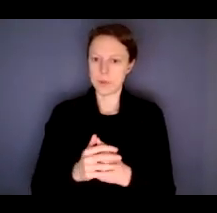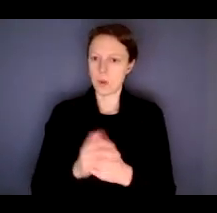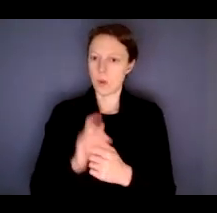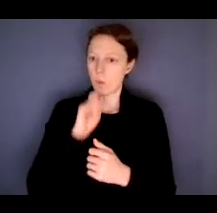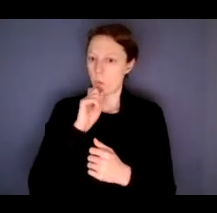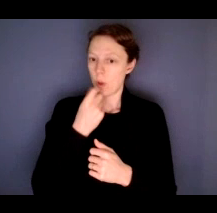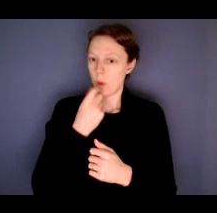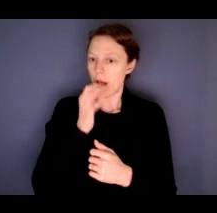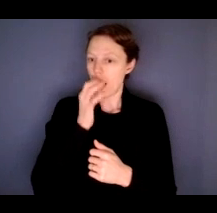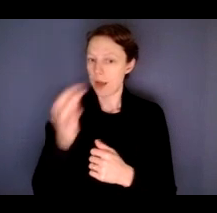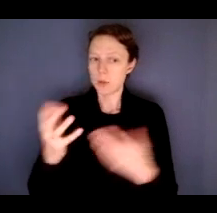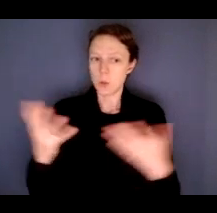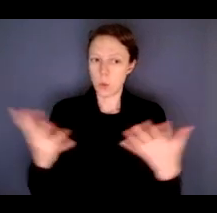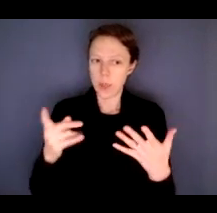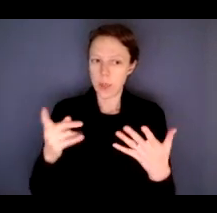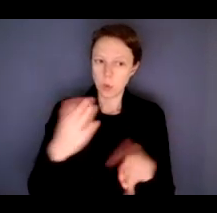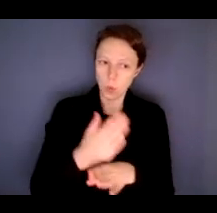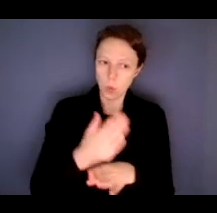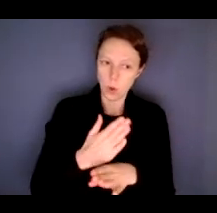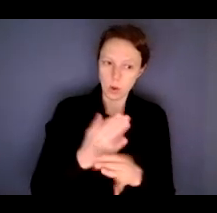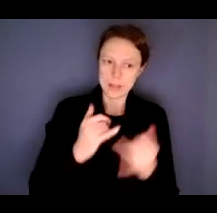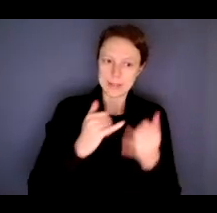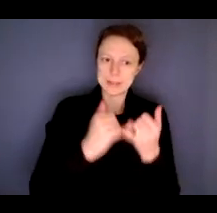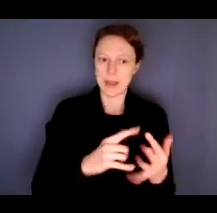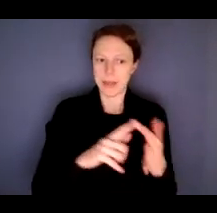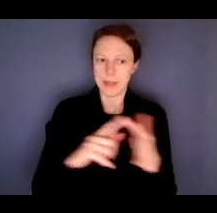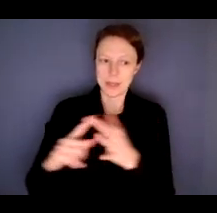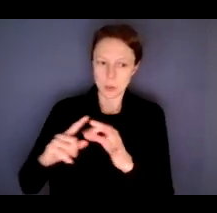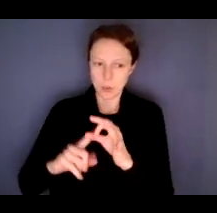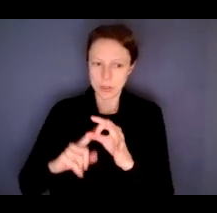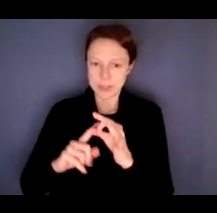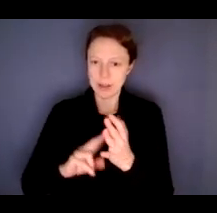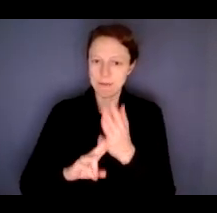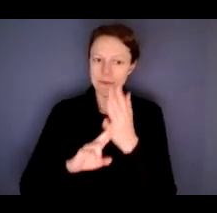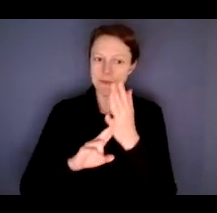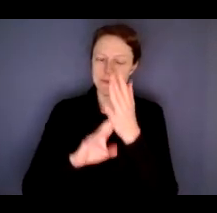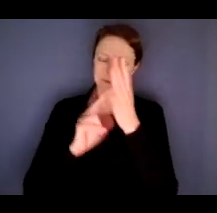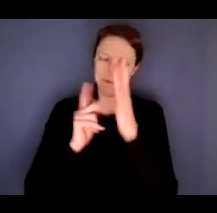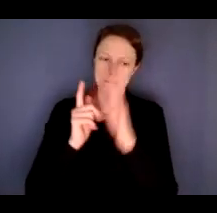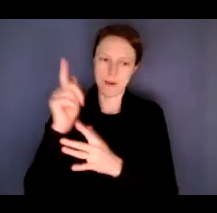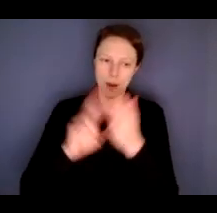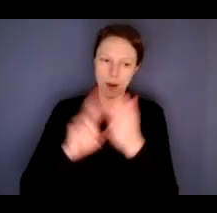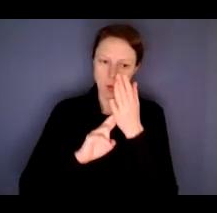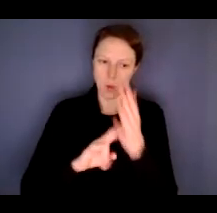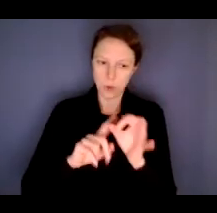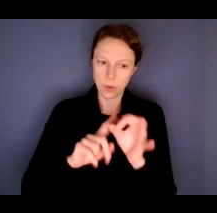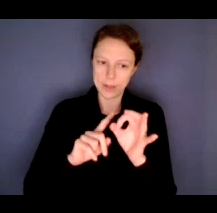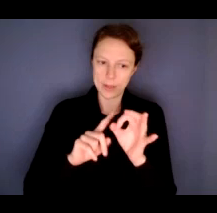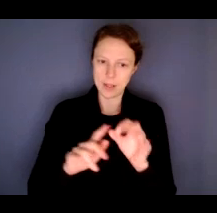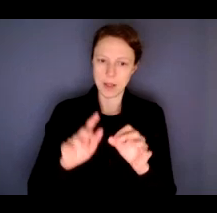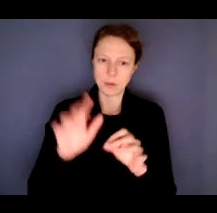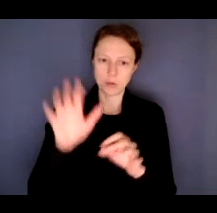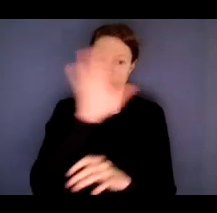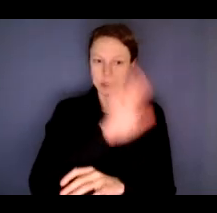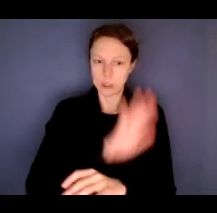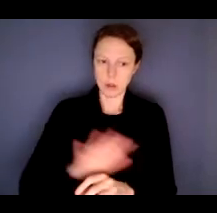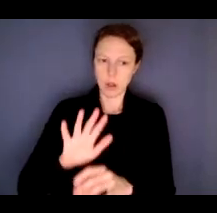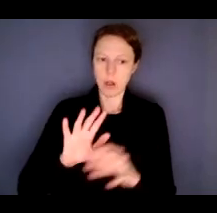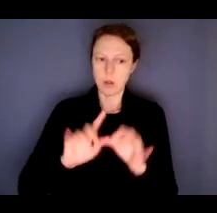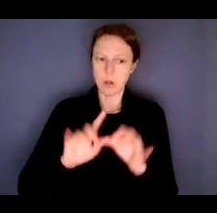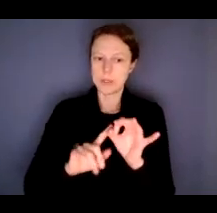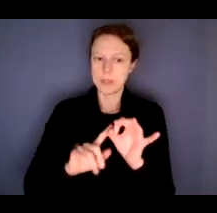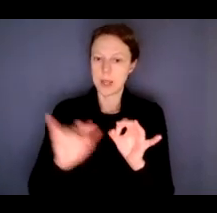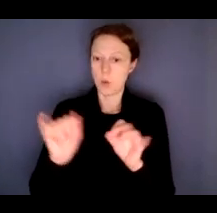where you work, South-East Queensland, far North Queensland, regional QLD or outside of QLD.